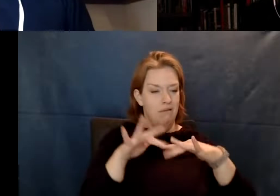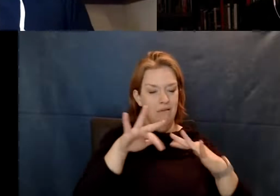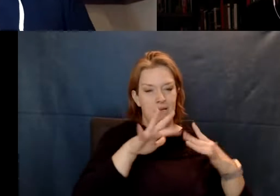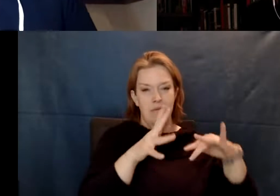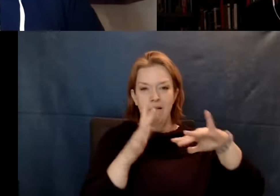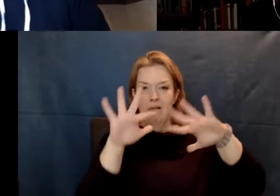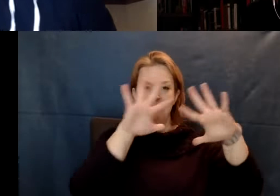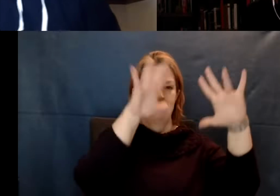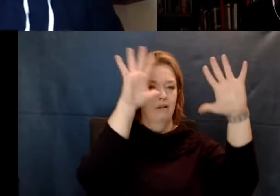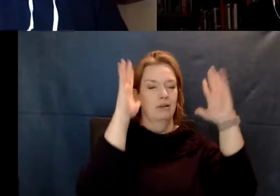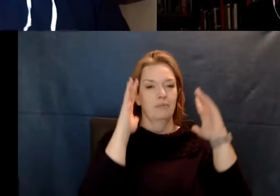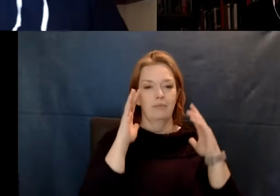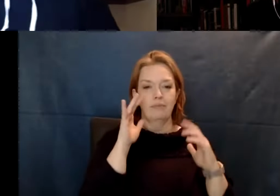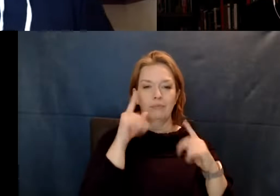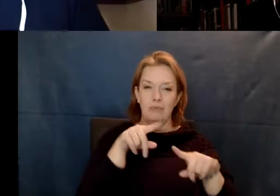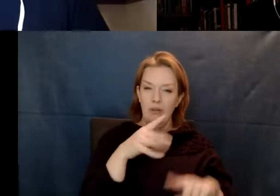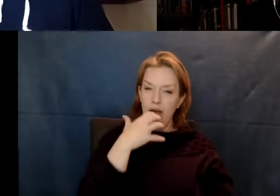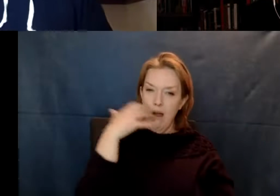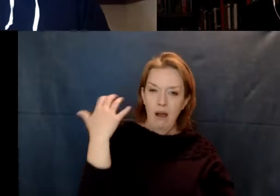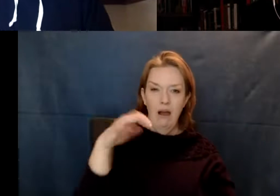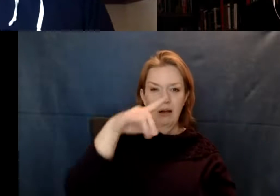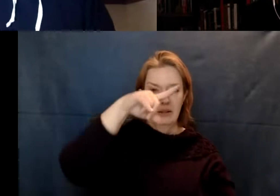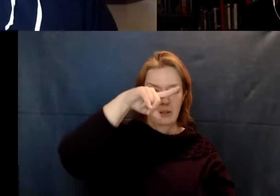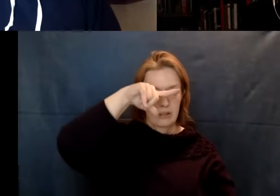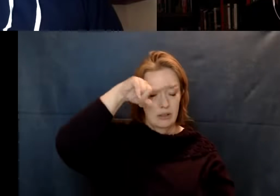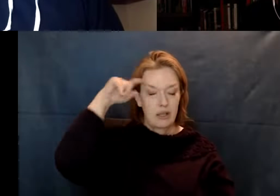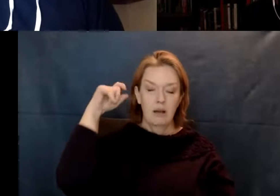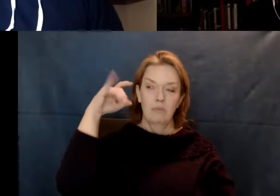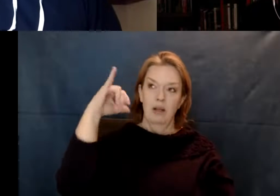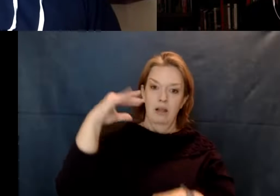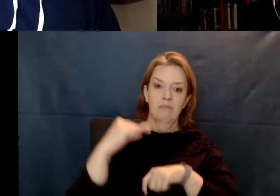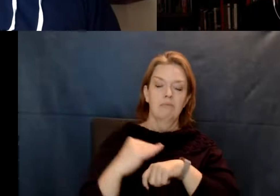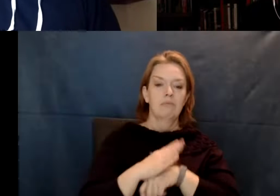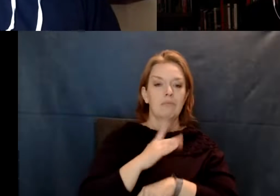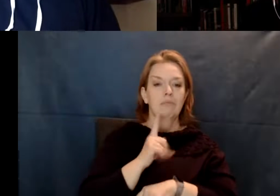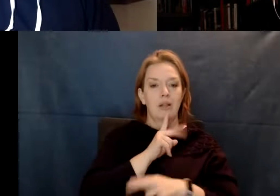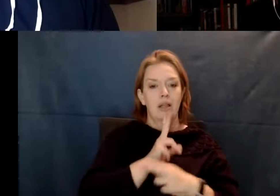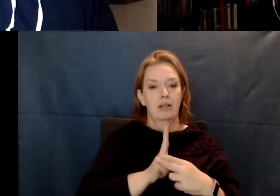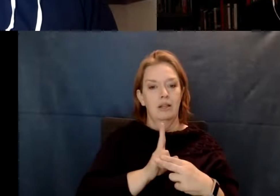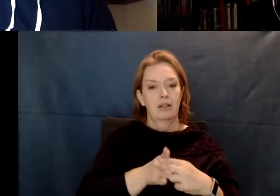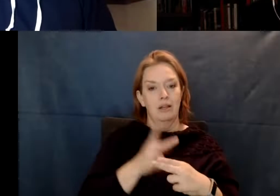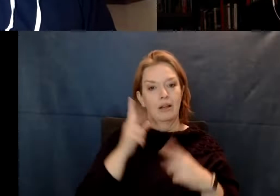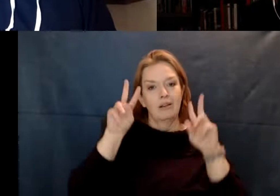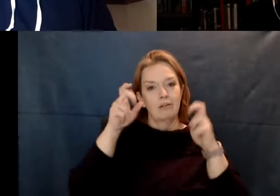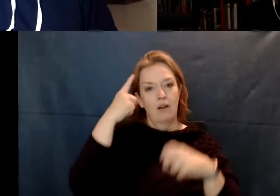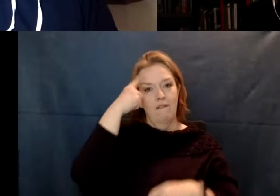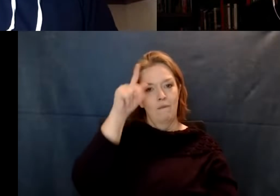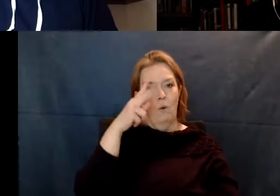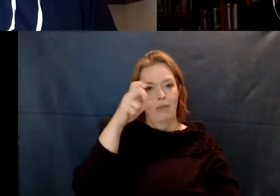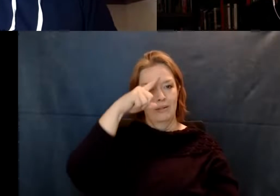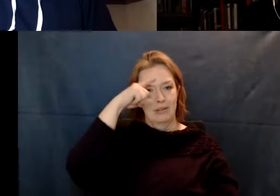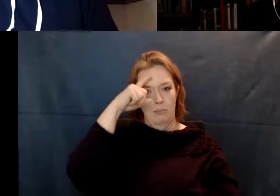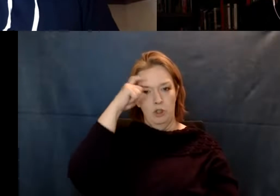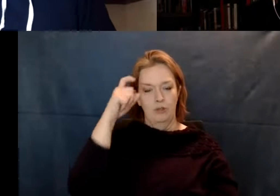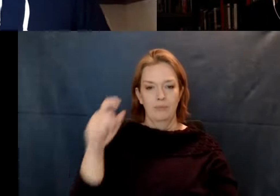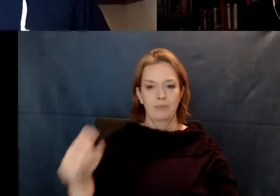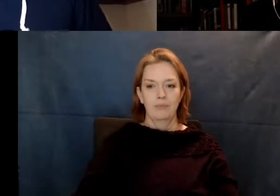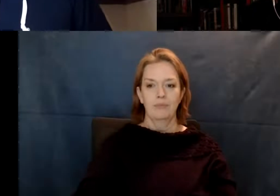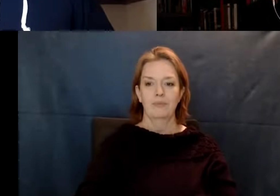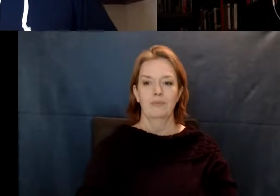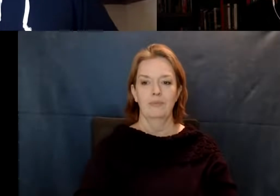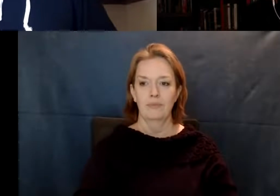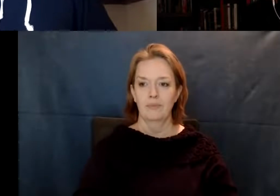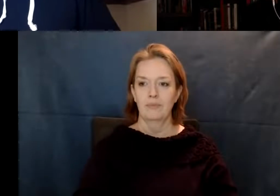Lakes in the dead heat of summer in Mississippi, and this is called For The Summer.